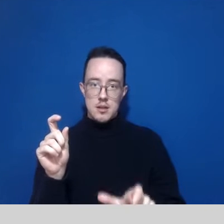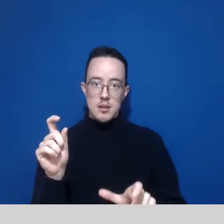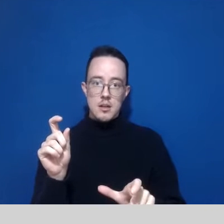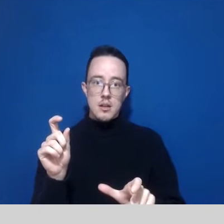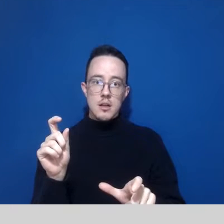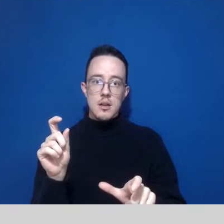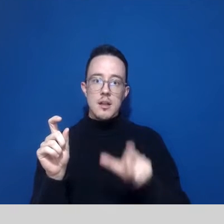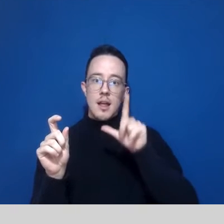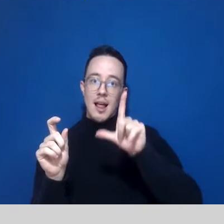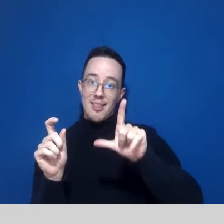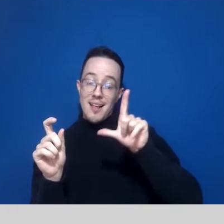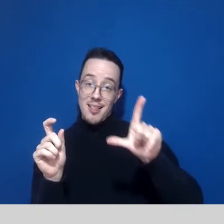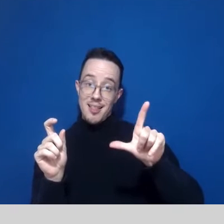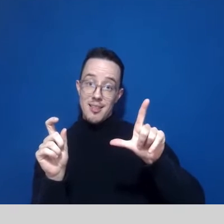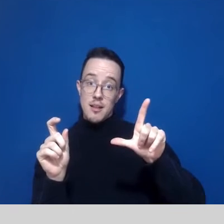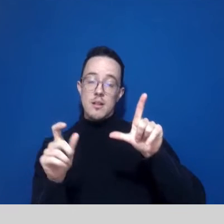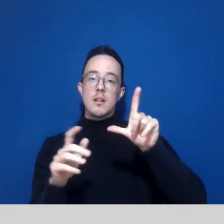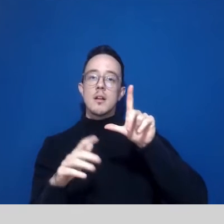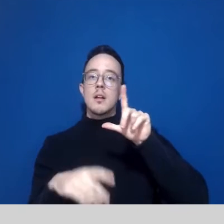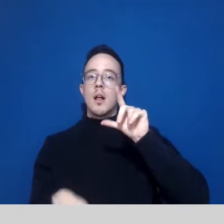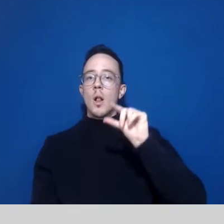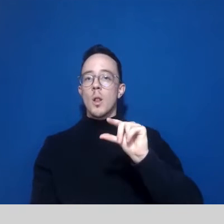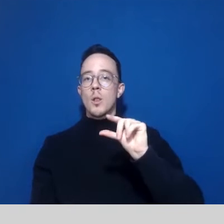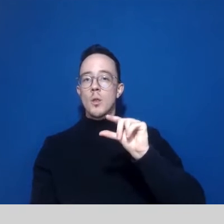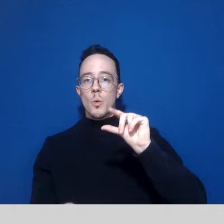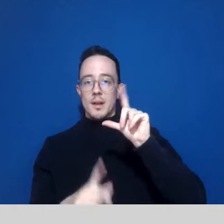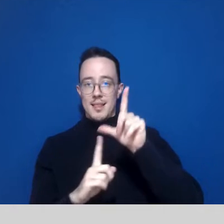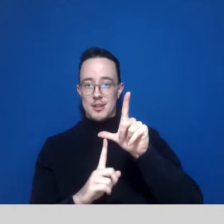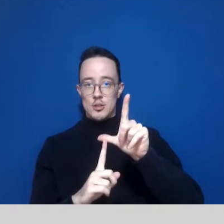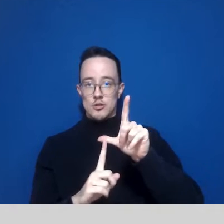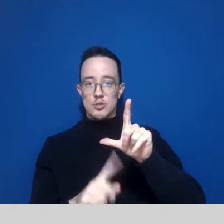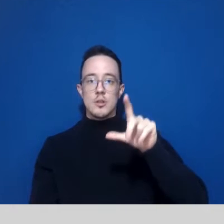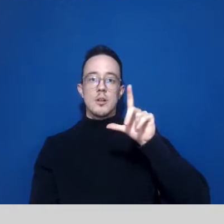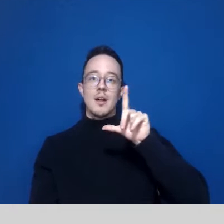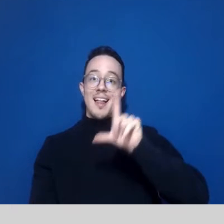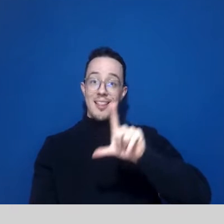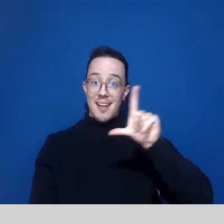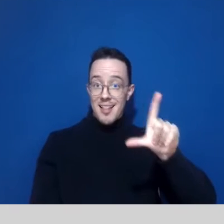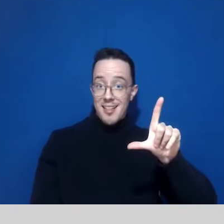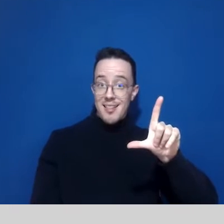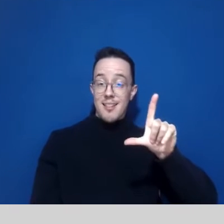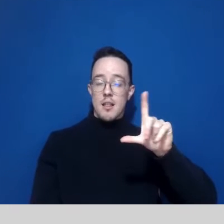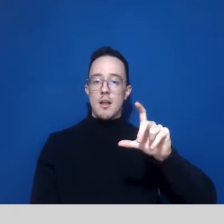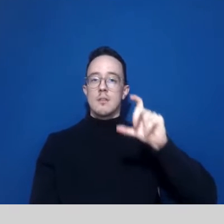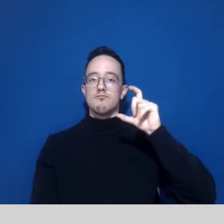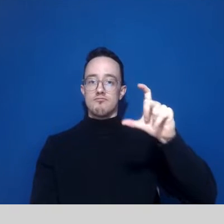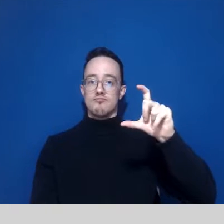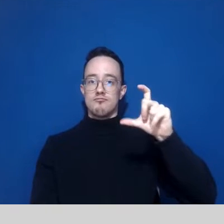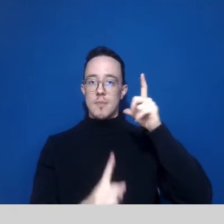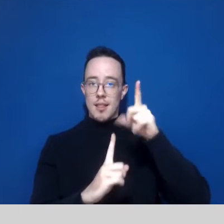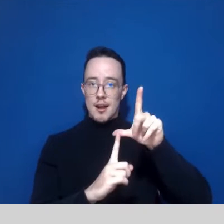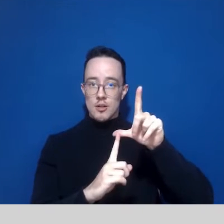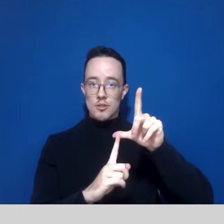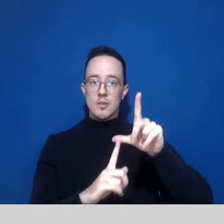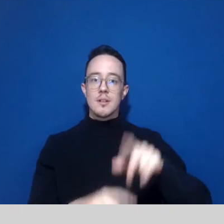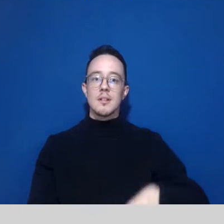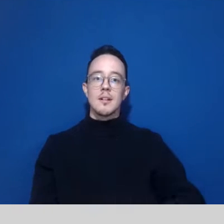something like L L L U, which means it is a letter, L L means lowercase letter, L U means uppercase letter.